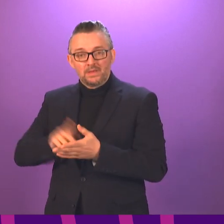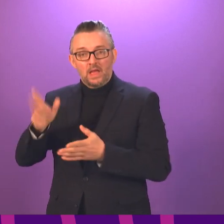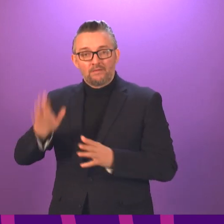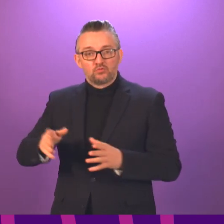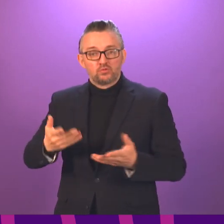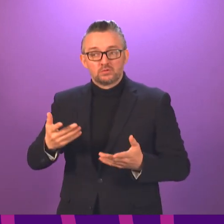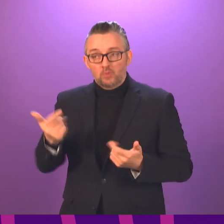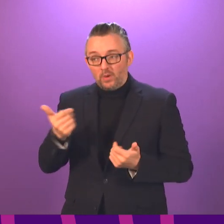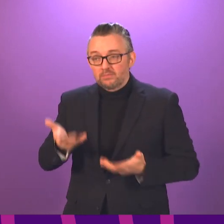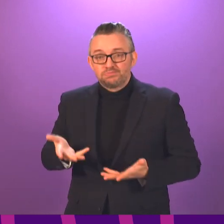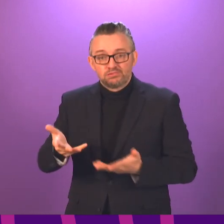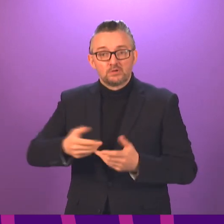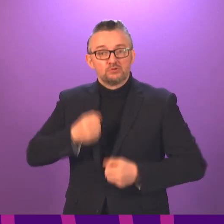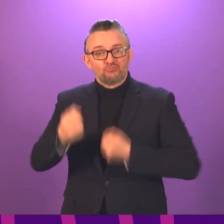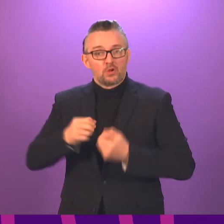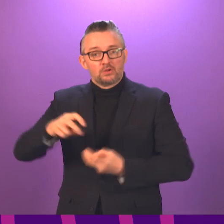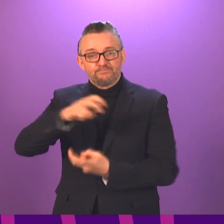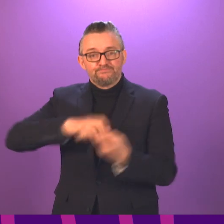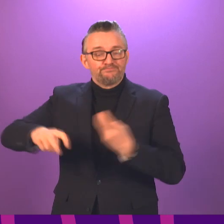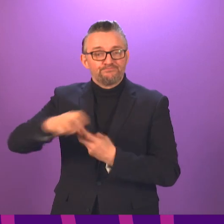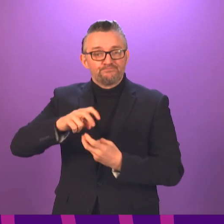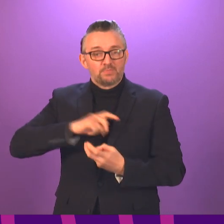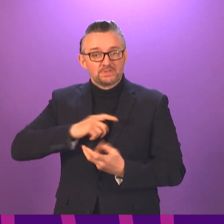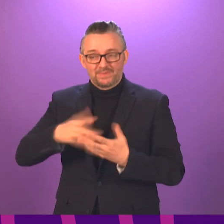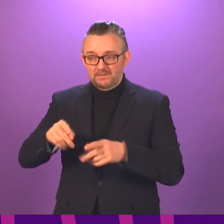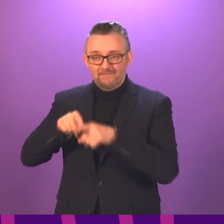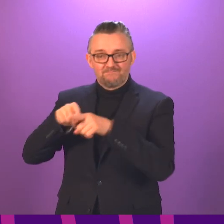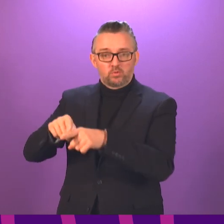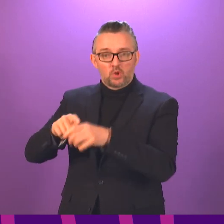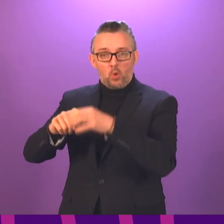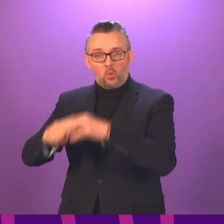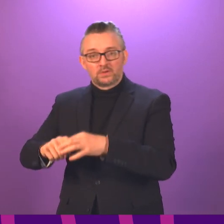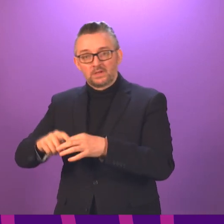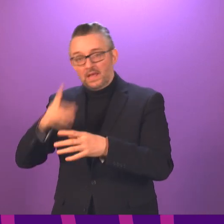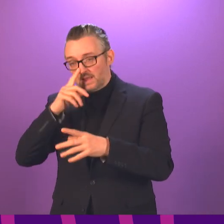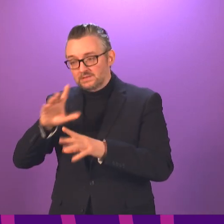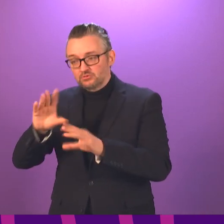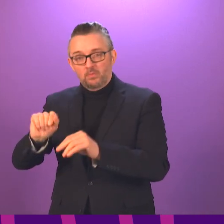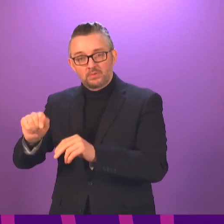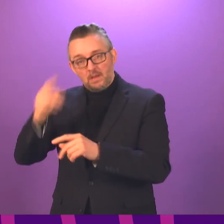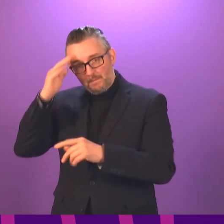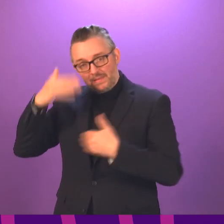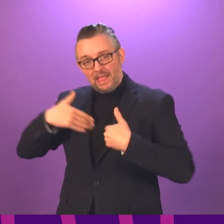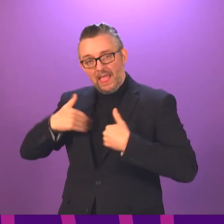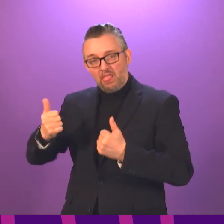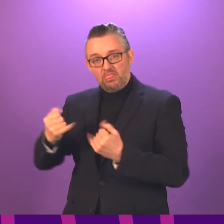during his 10-day forced quarantine, in order to prevent his mental health and wellbeing from deteriorating further?